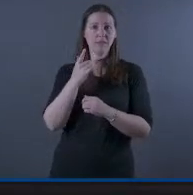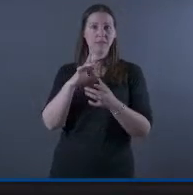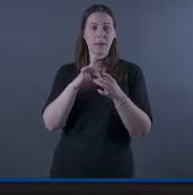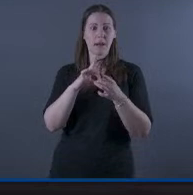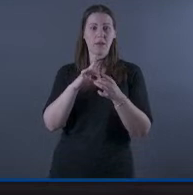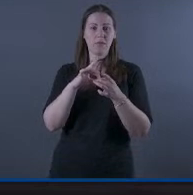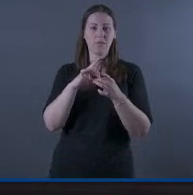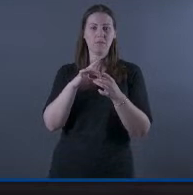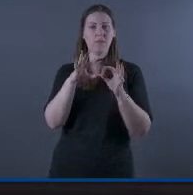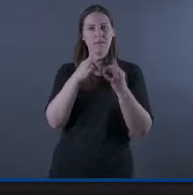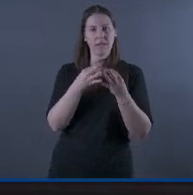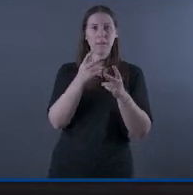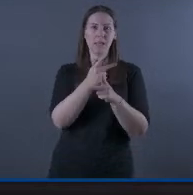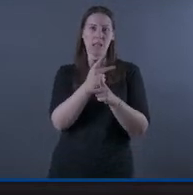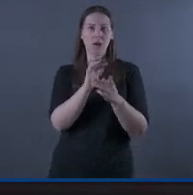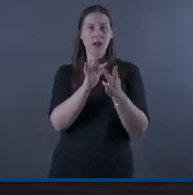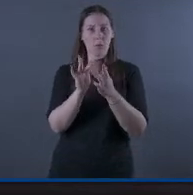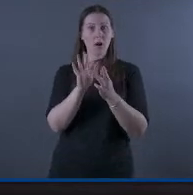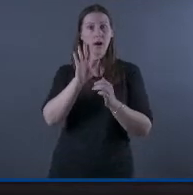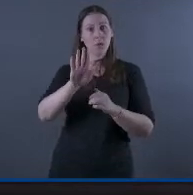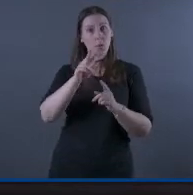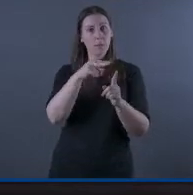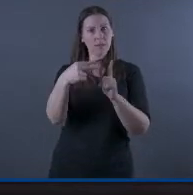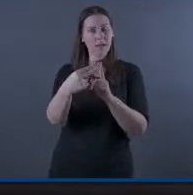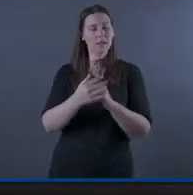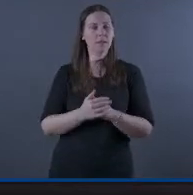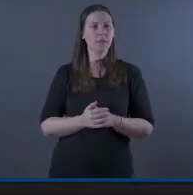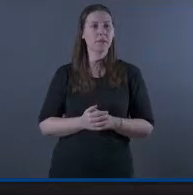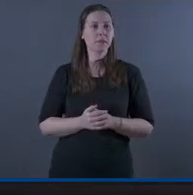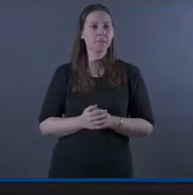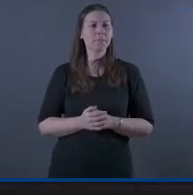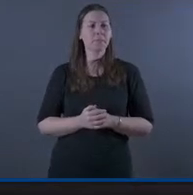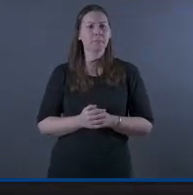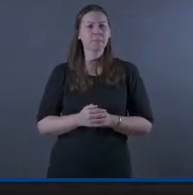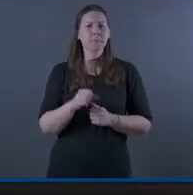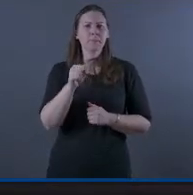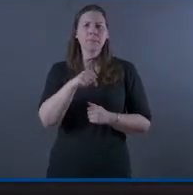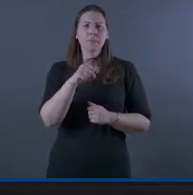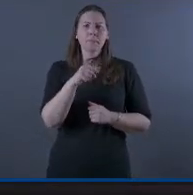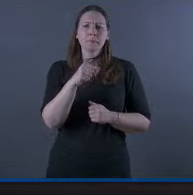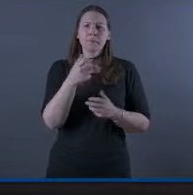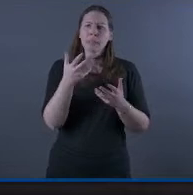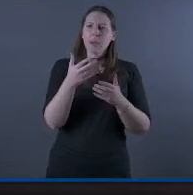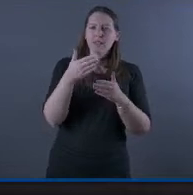Sure, I would just, I would just end with kind of a request or a plea,